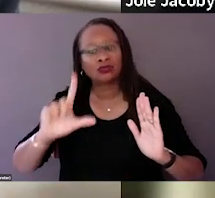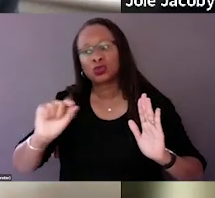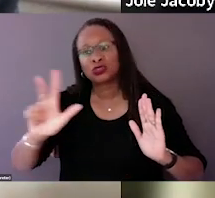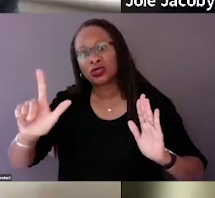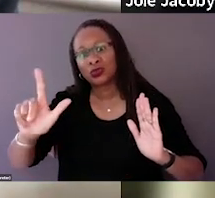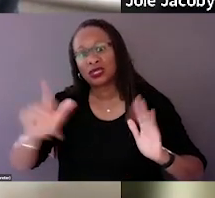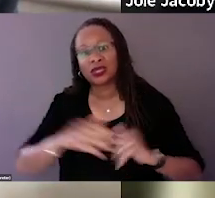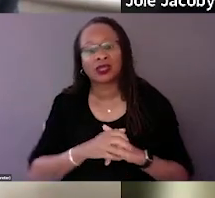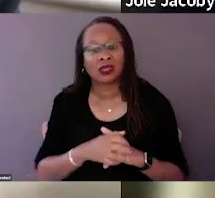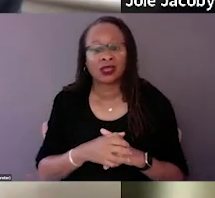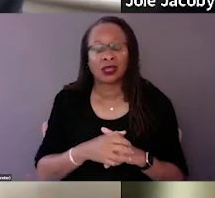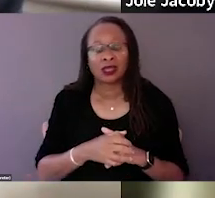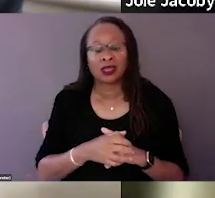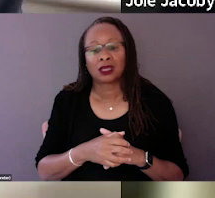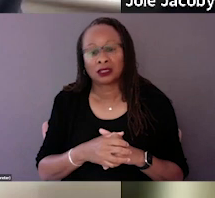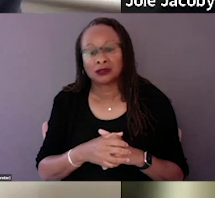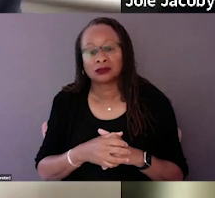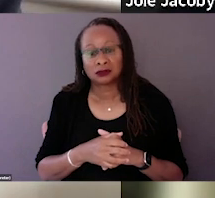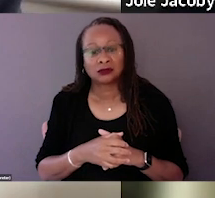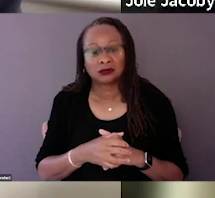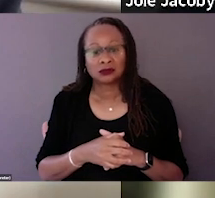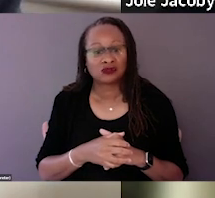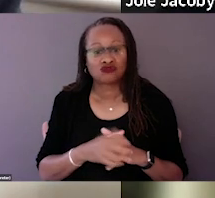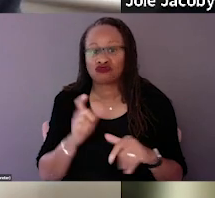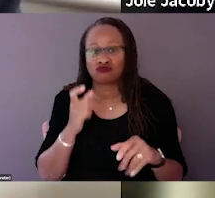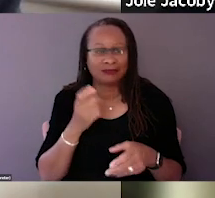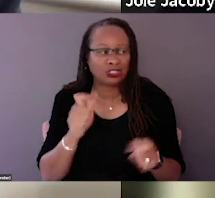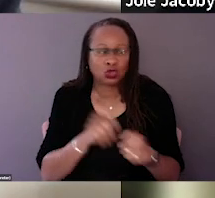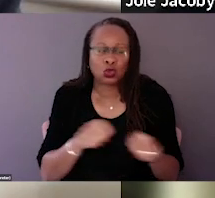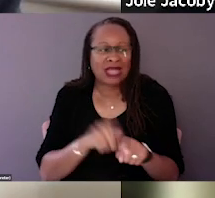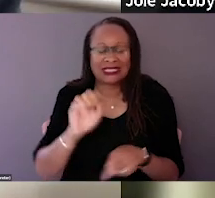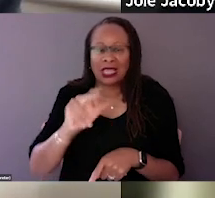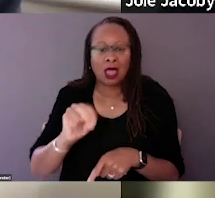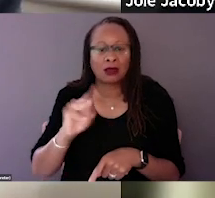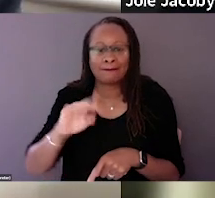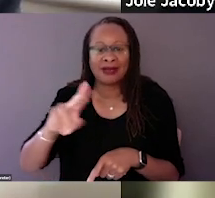right as he bought it and we were like, "Well, this feels,"